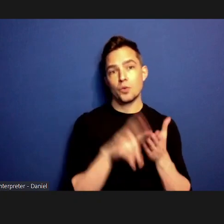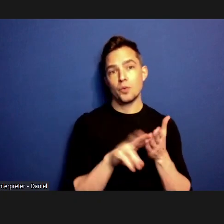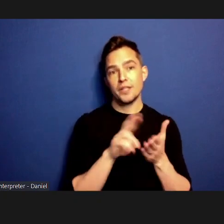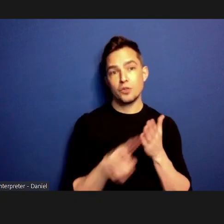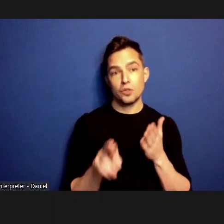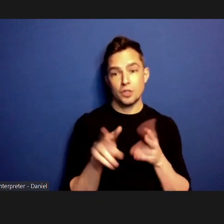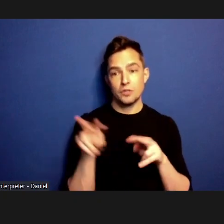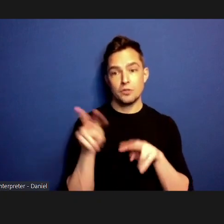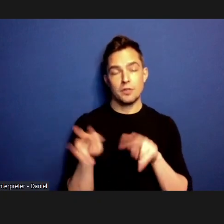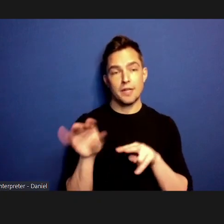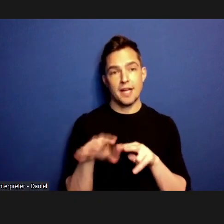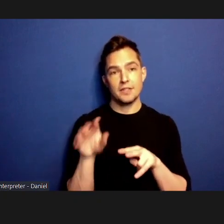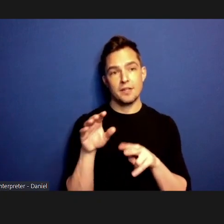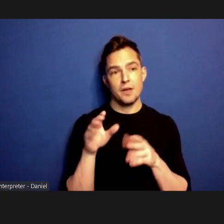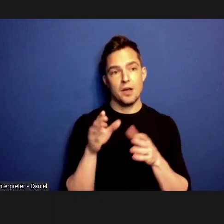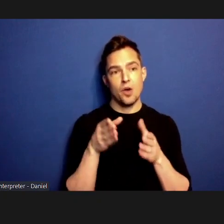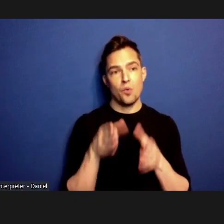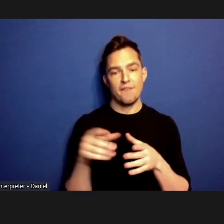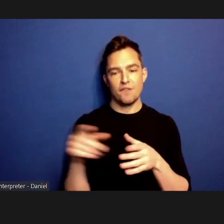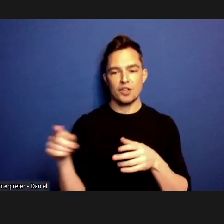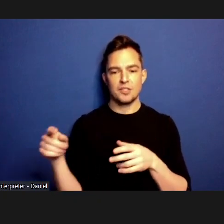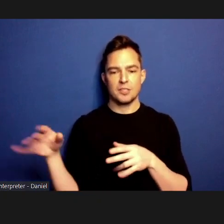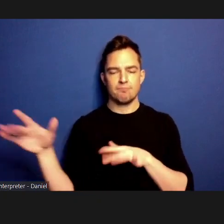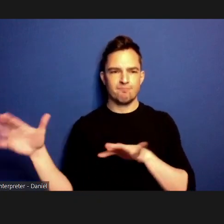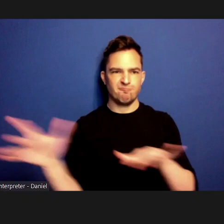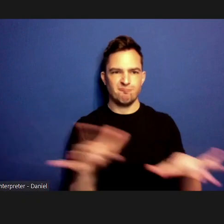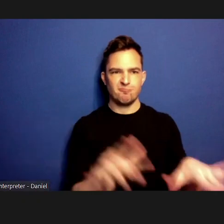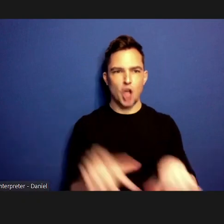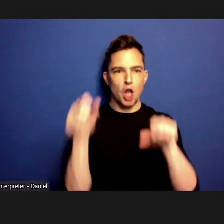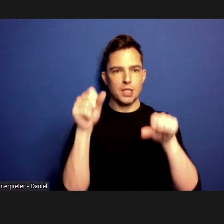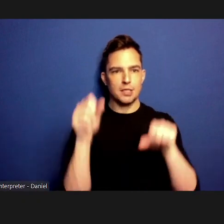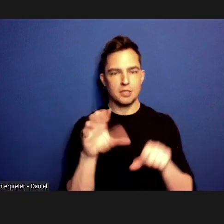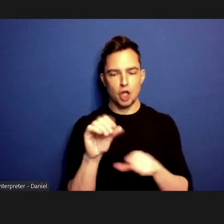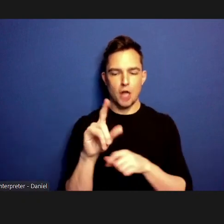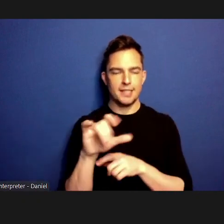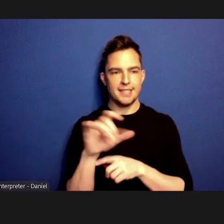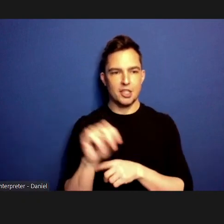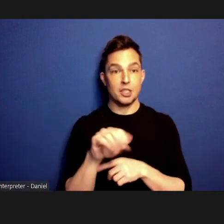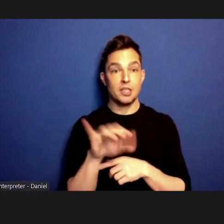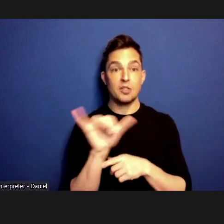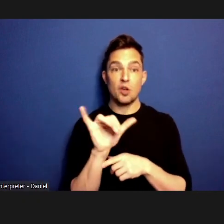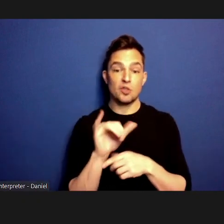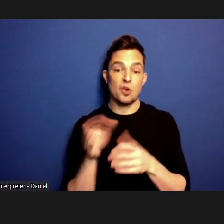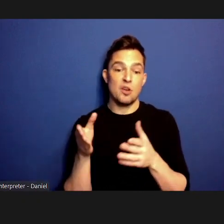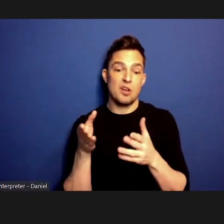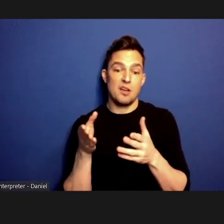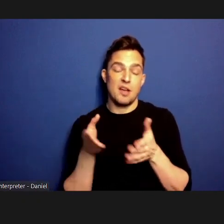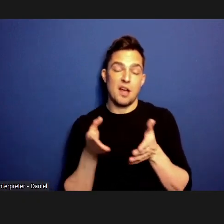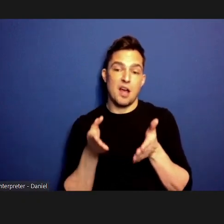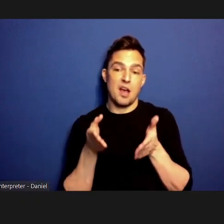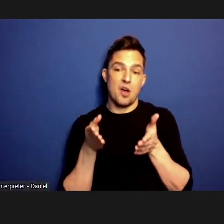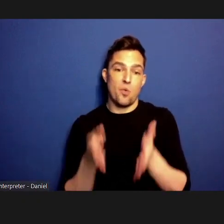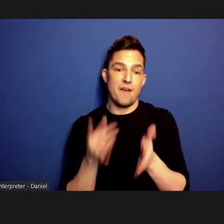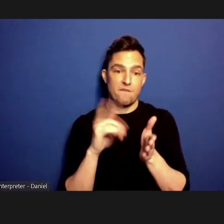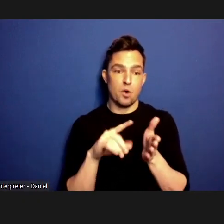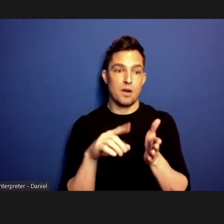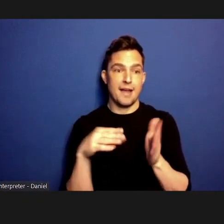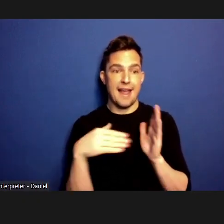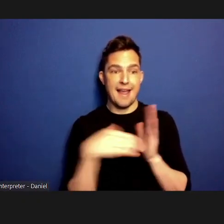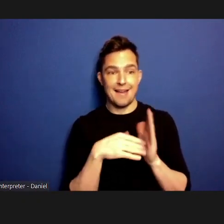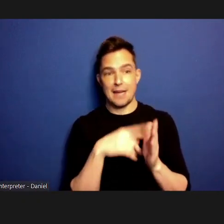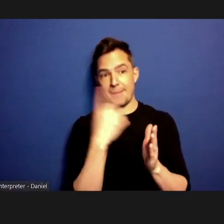a vector for colonization. And also a vector for anti-blackness. And so all of these things